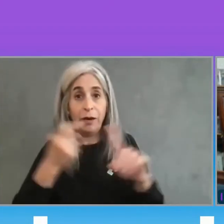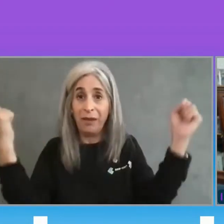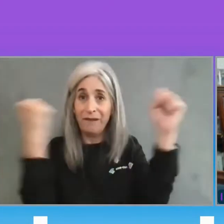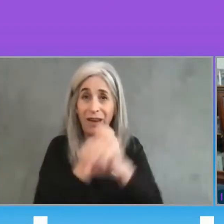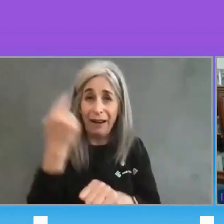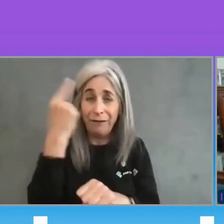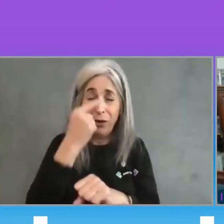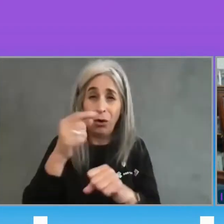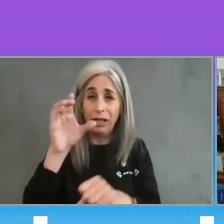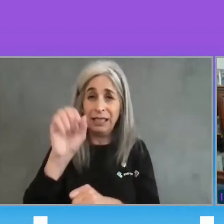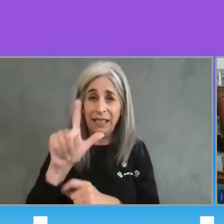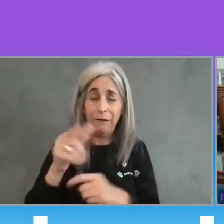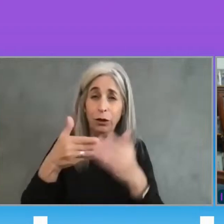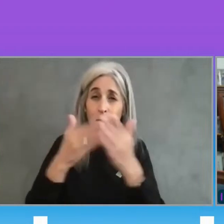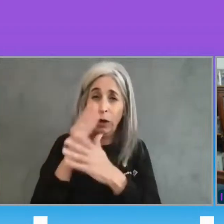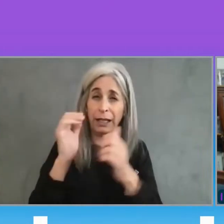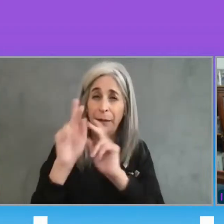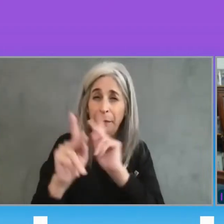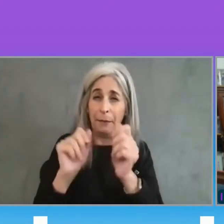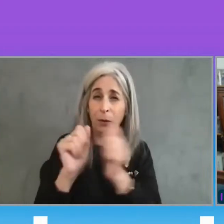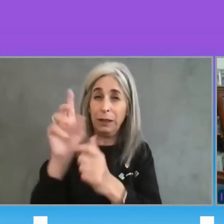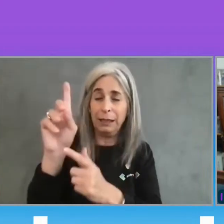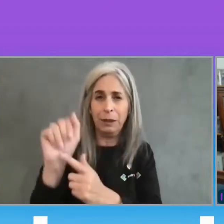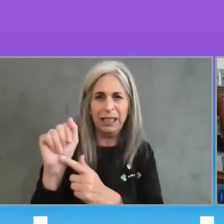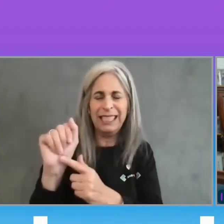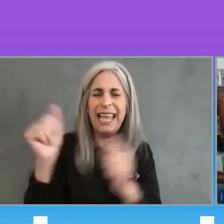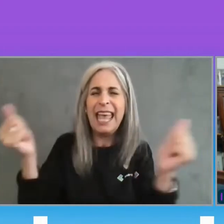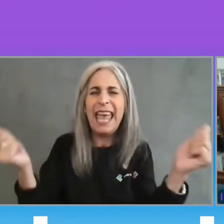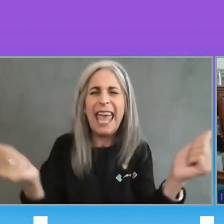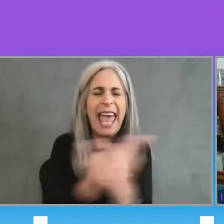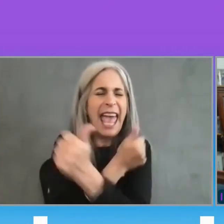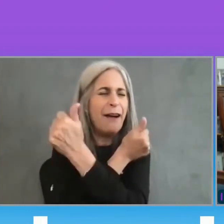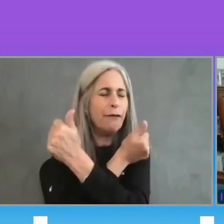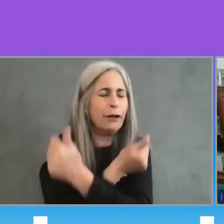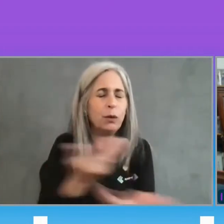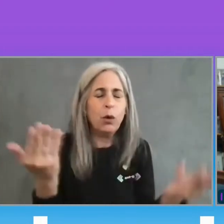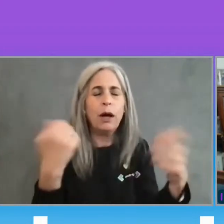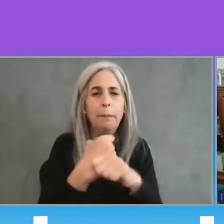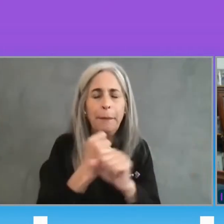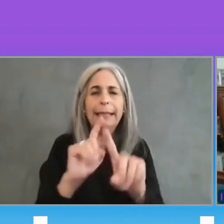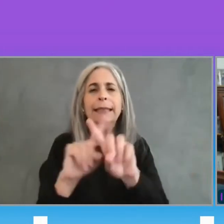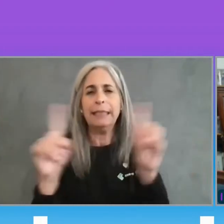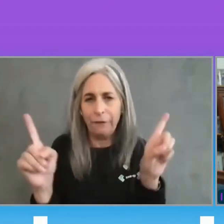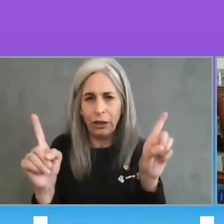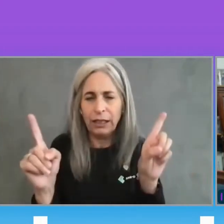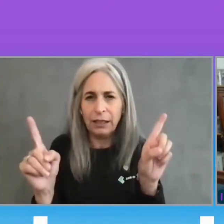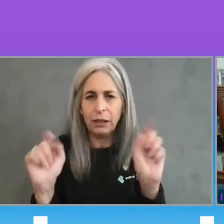fight for civil rights, for persons with disabilities is that every single one of us